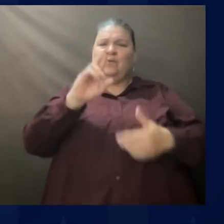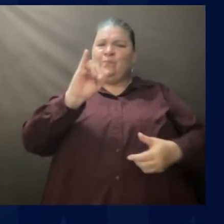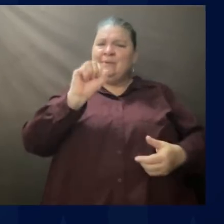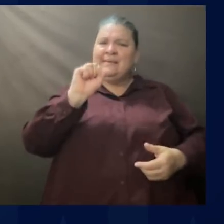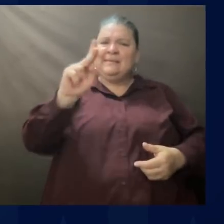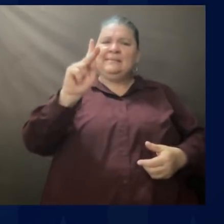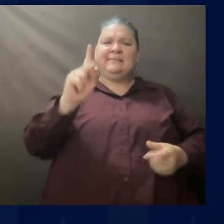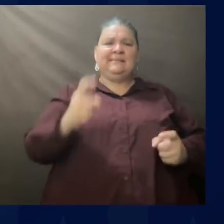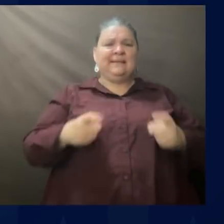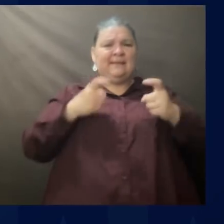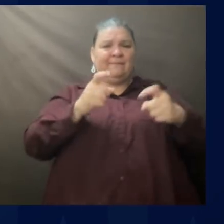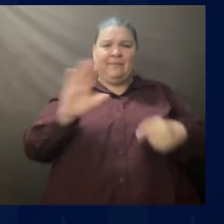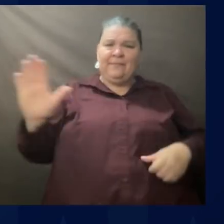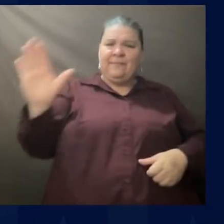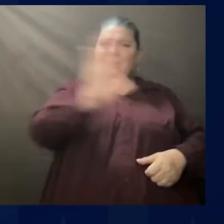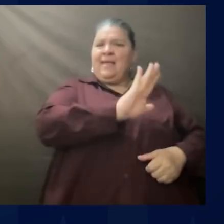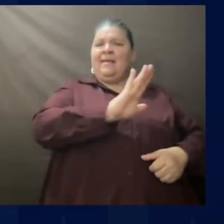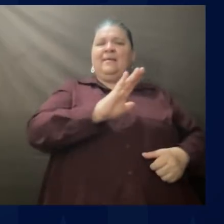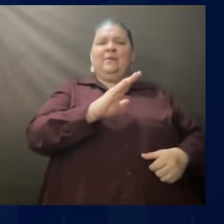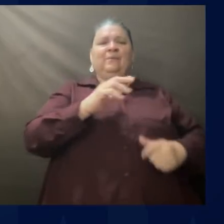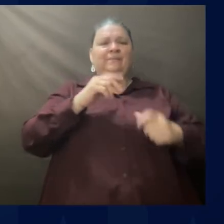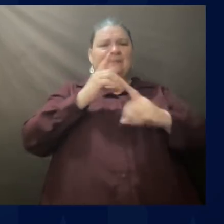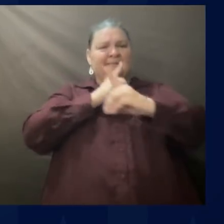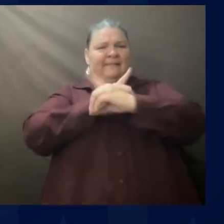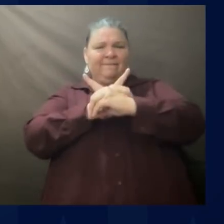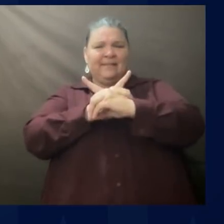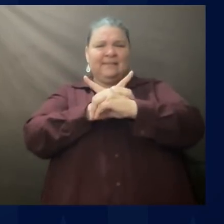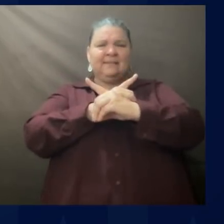the idea of the United States of America.